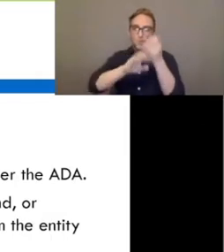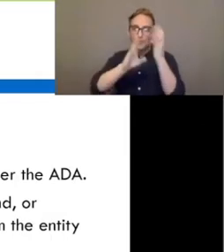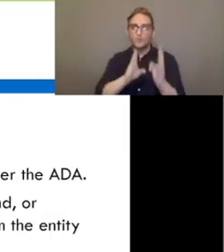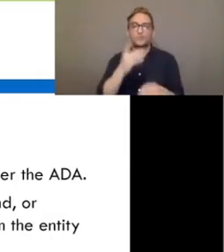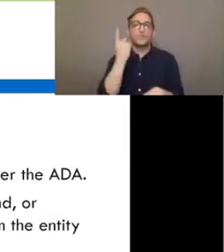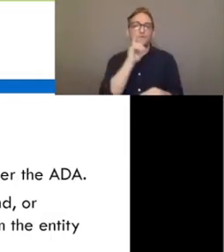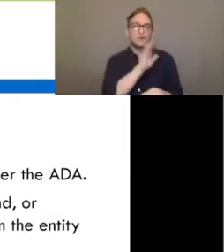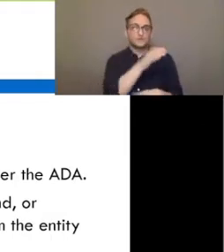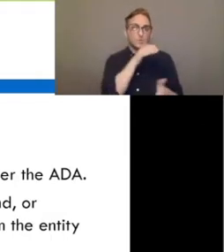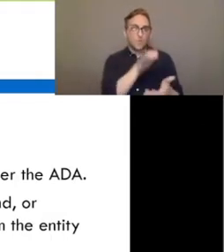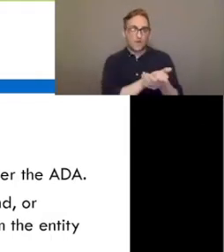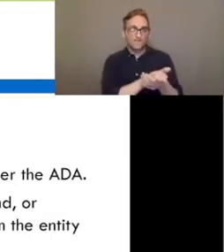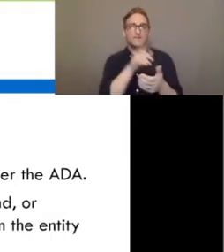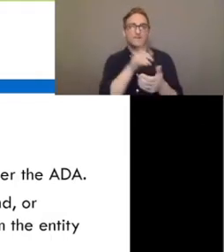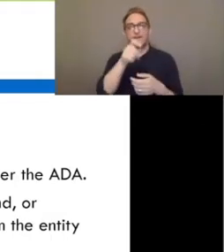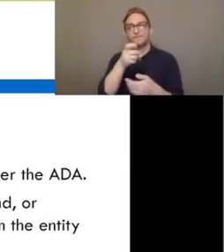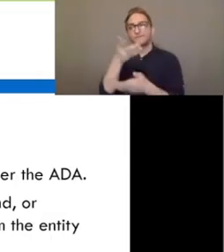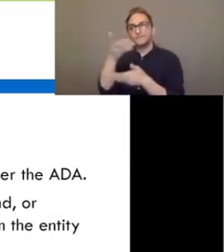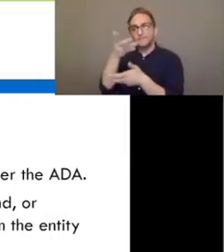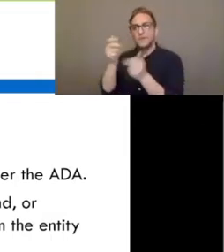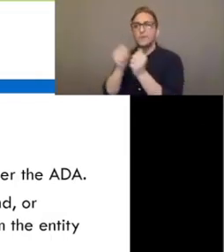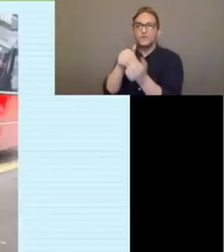healthcare providers. All right.